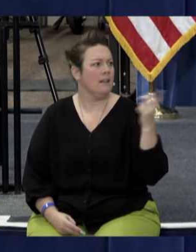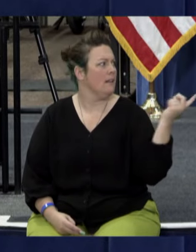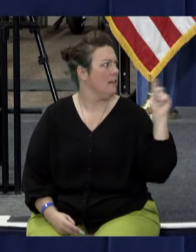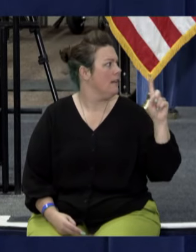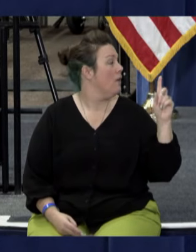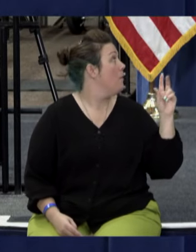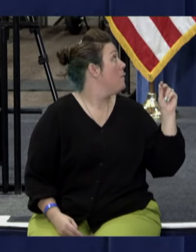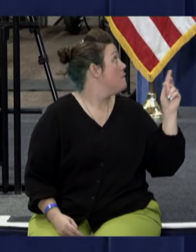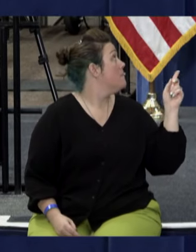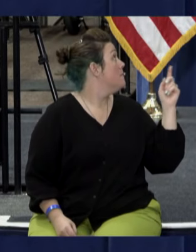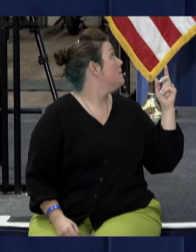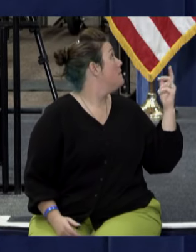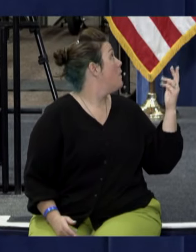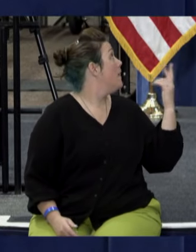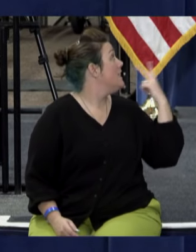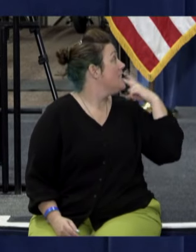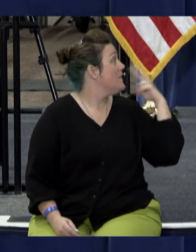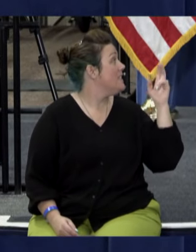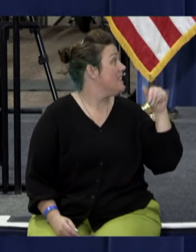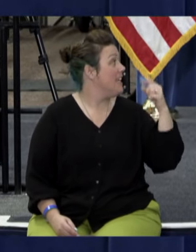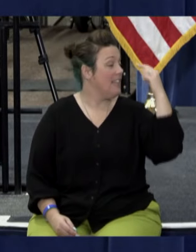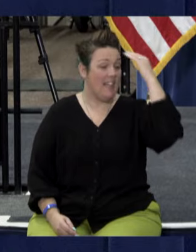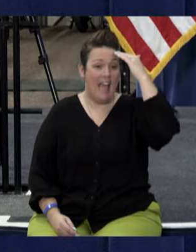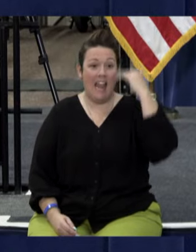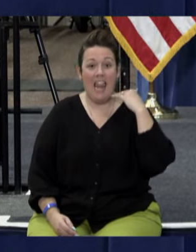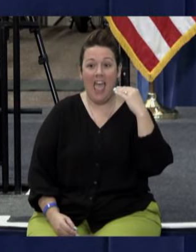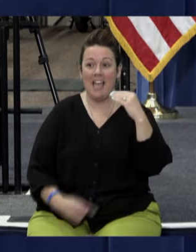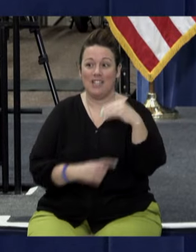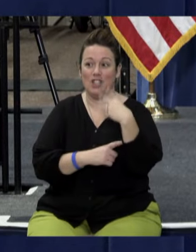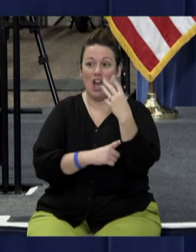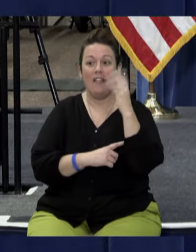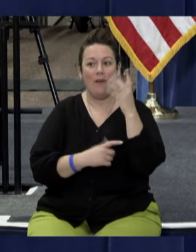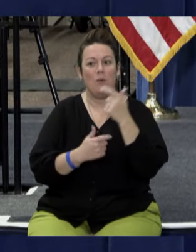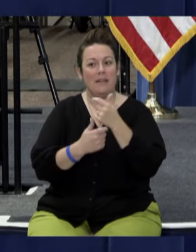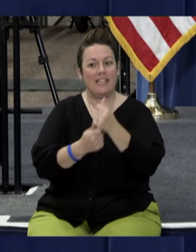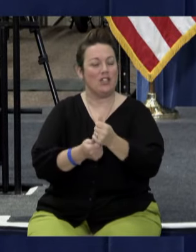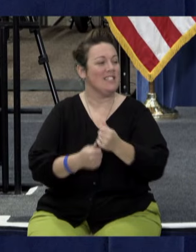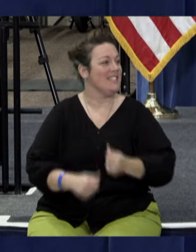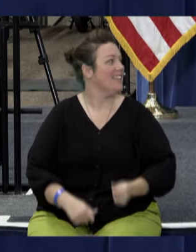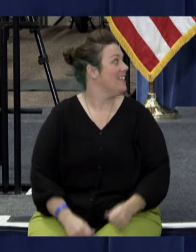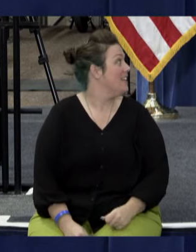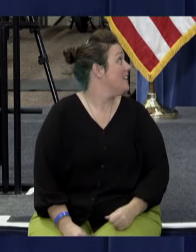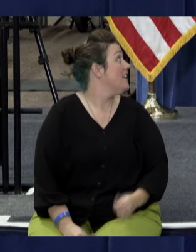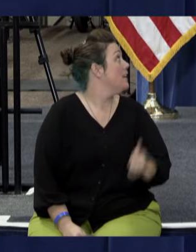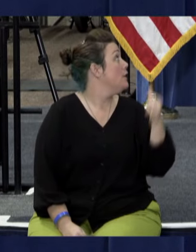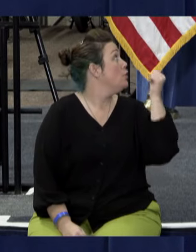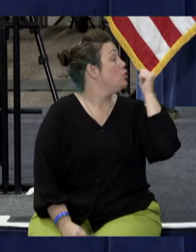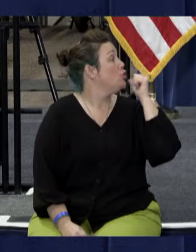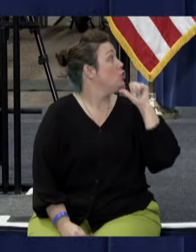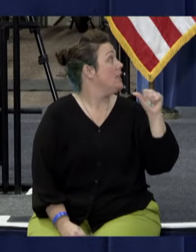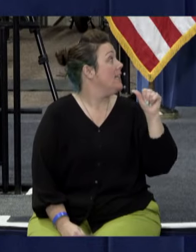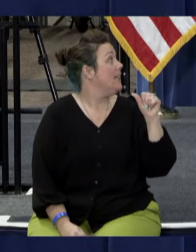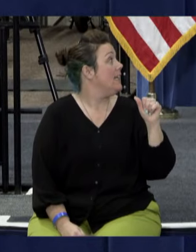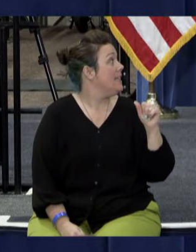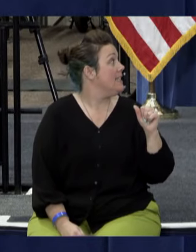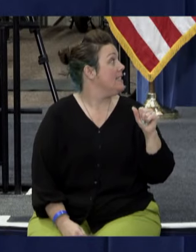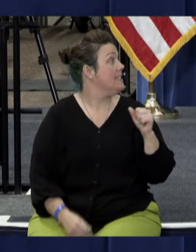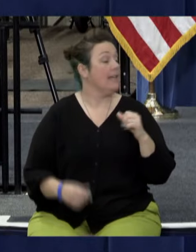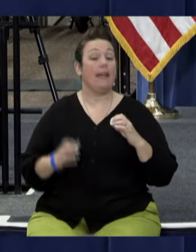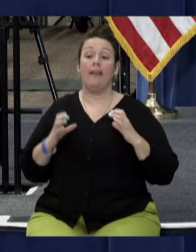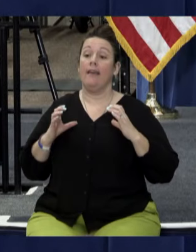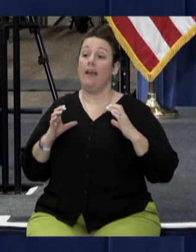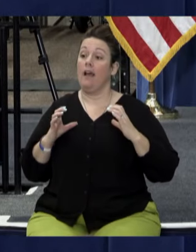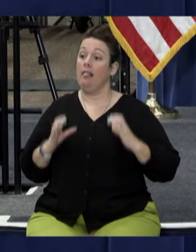wait till you see that head shot. That'll be something interesting. She is a client participant